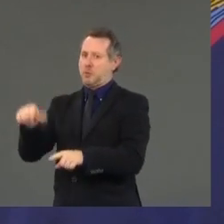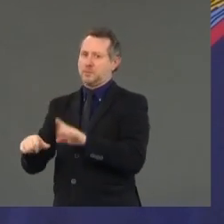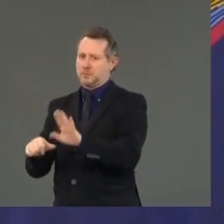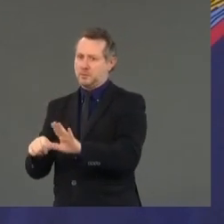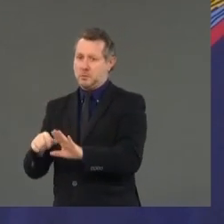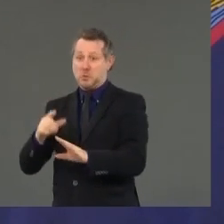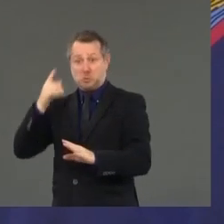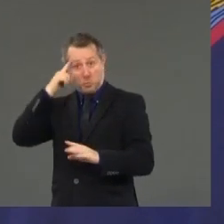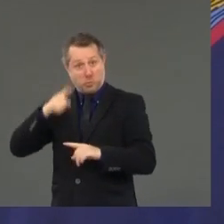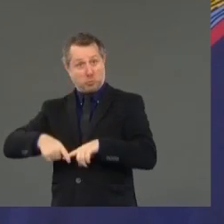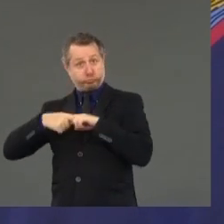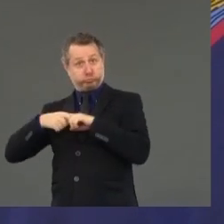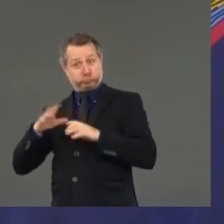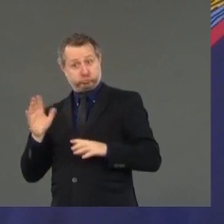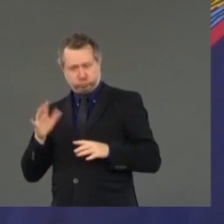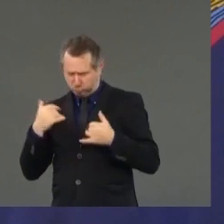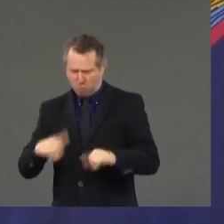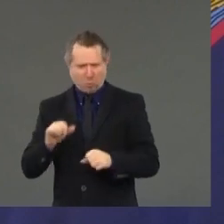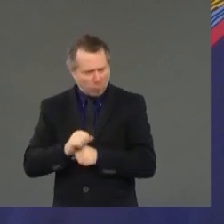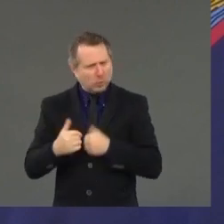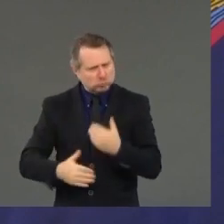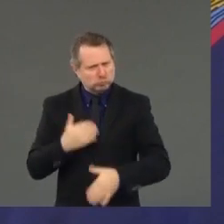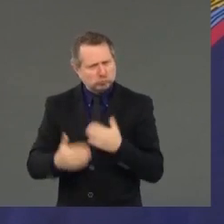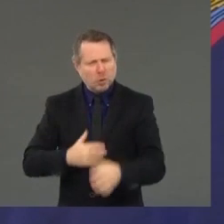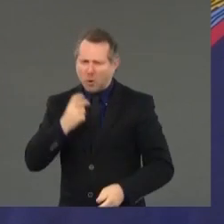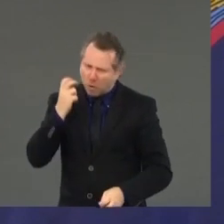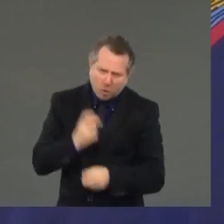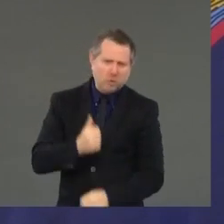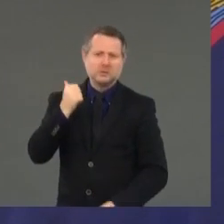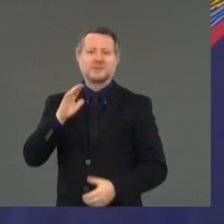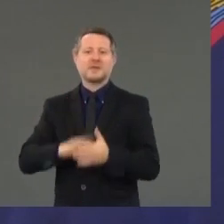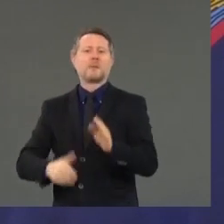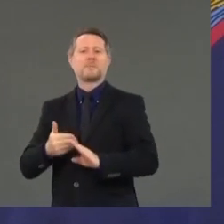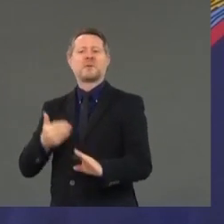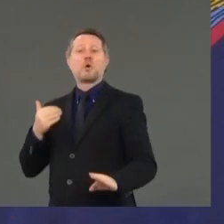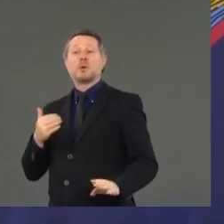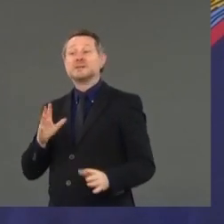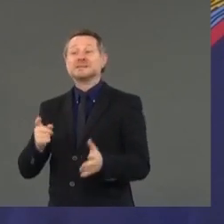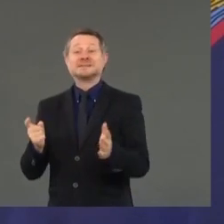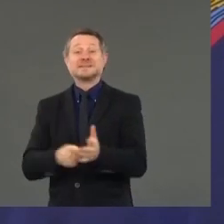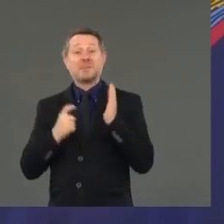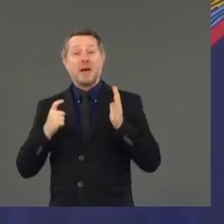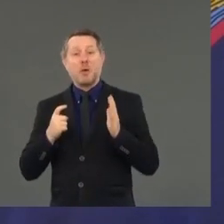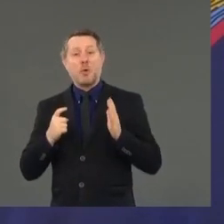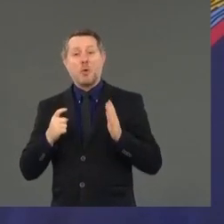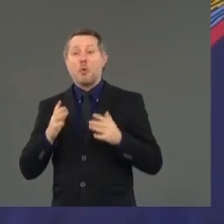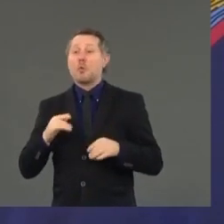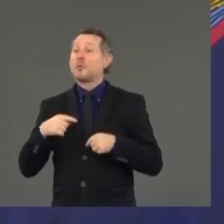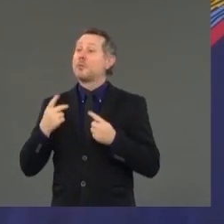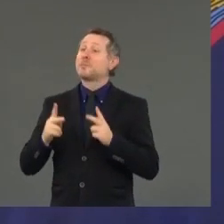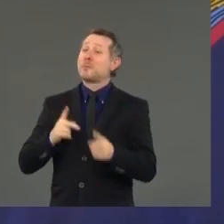PEOPLE THINK, WELL, THEY ARE NOT IN ALBANY THEY ARE NOT WORKING. NO, THEY ARE WORKING. I THINK THEY'RE WORKING HARDER